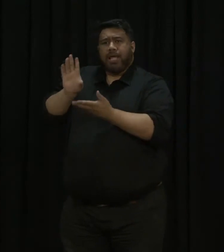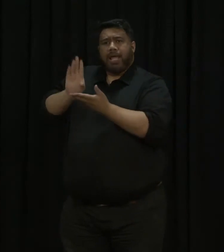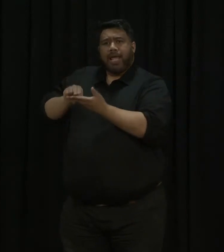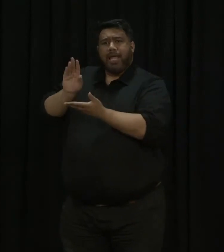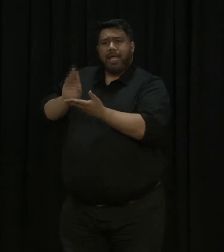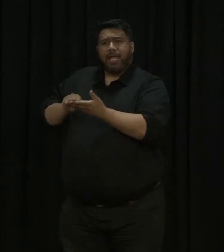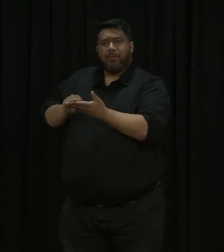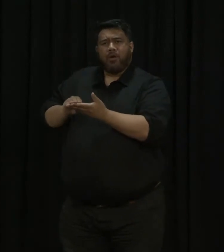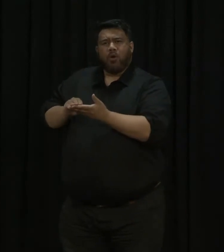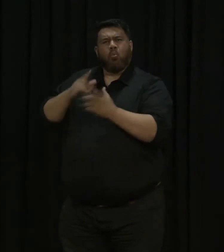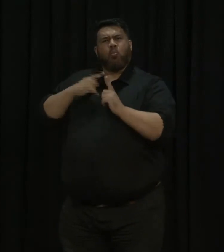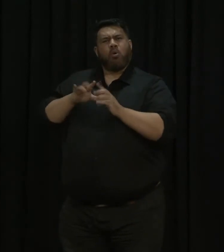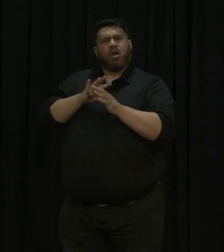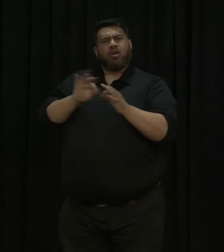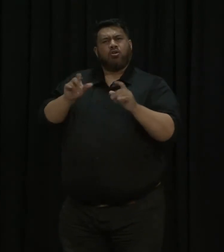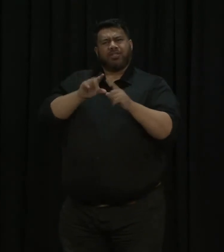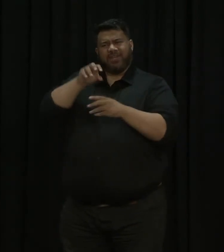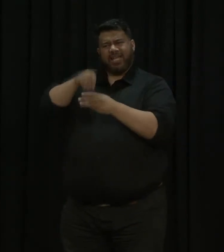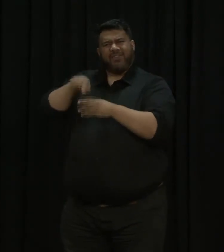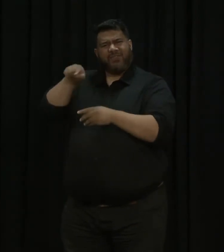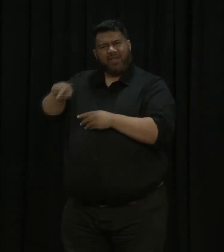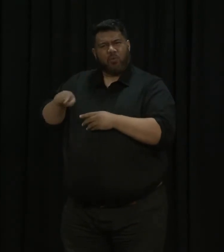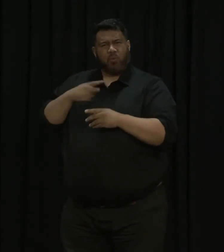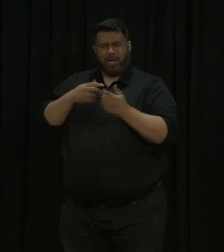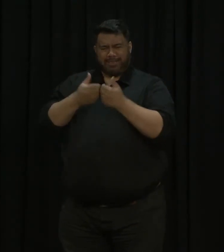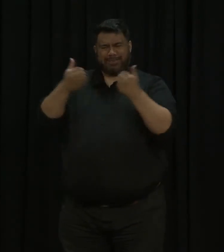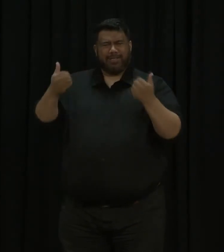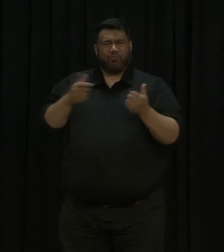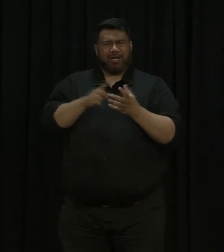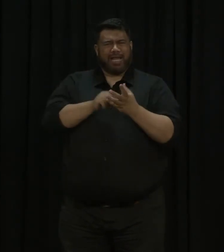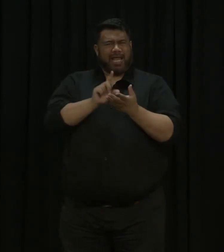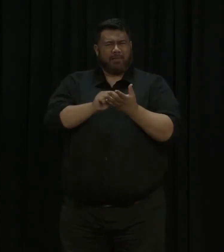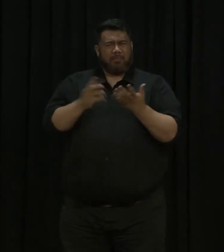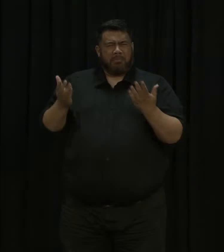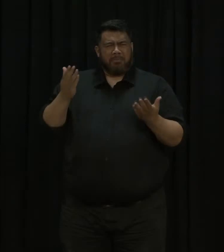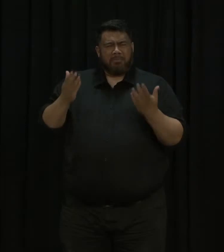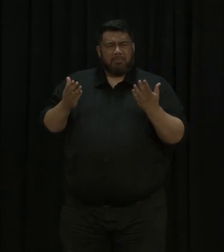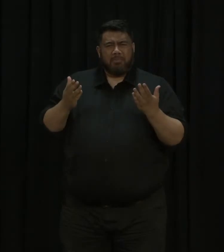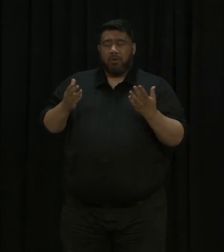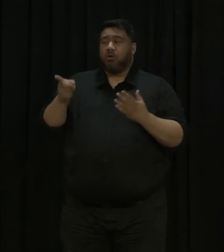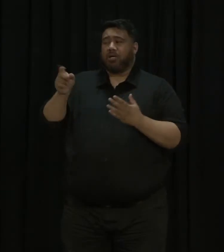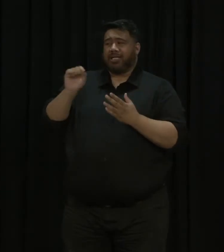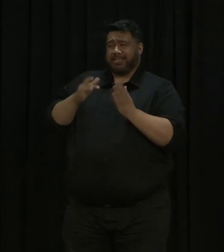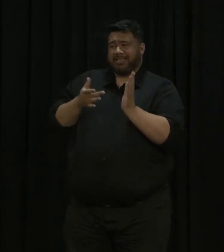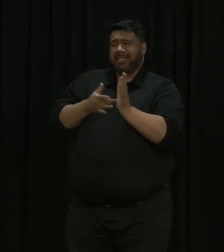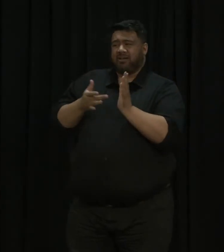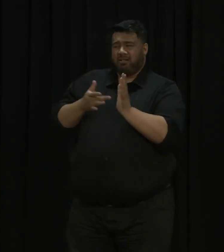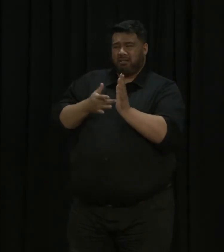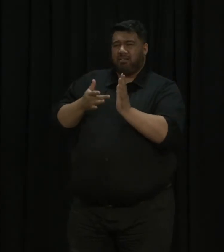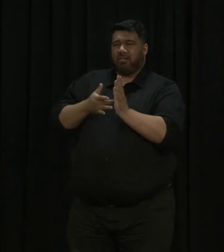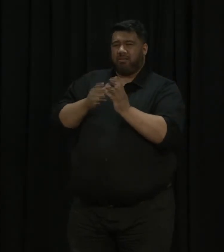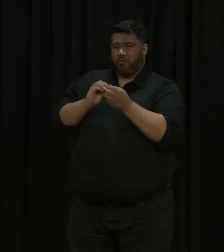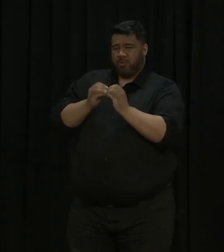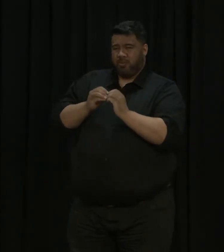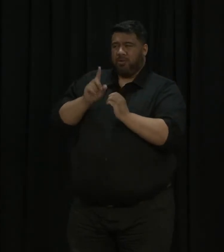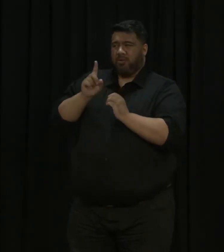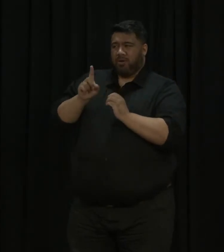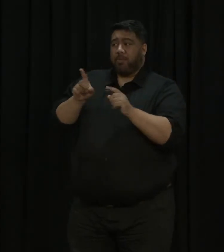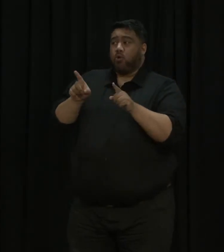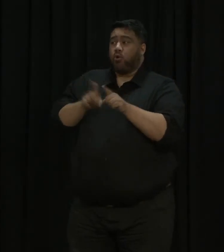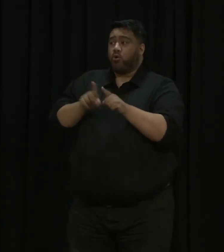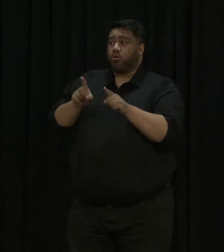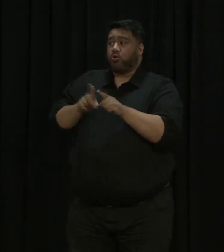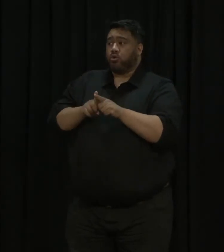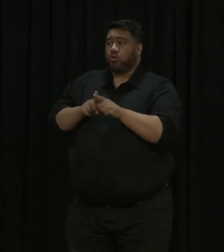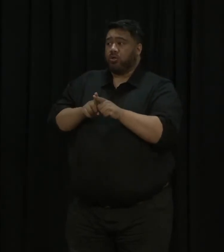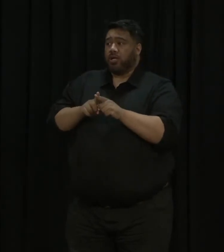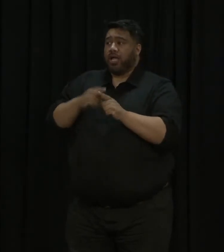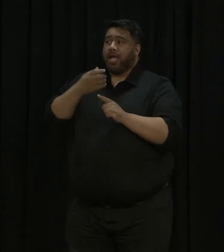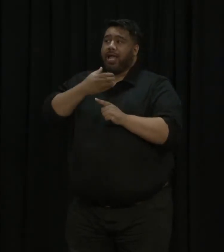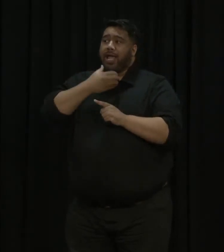any particular reason why the